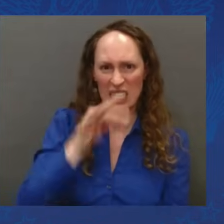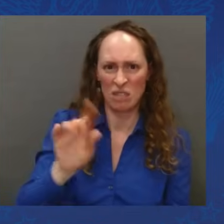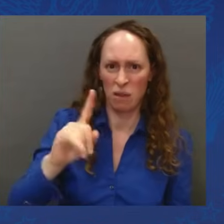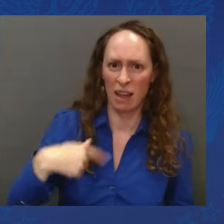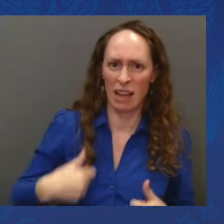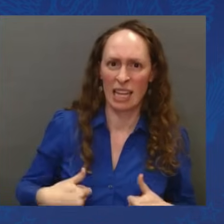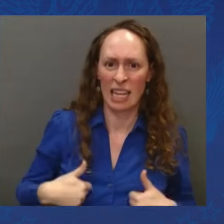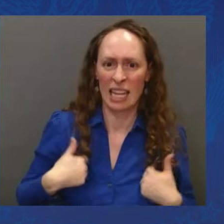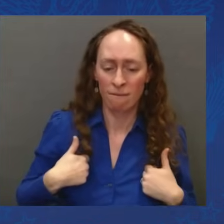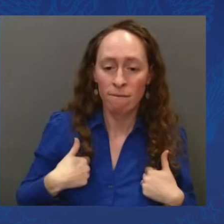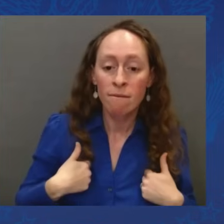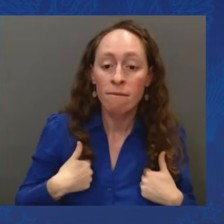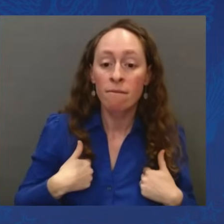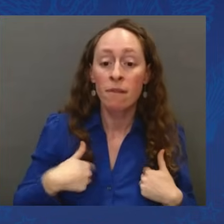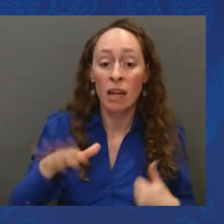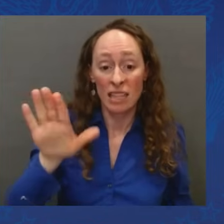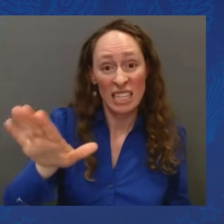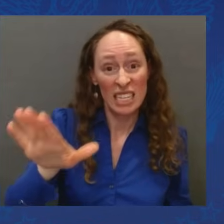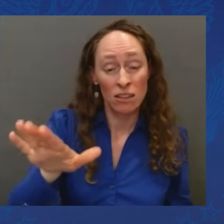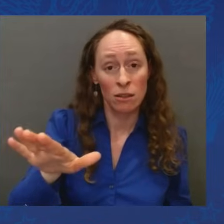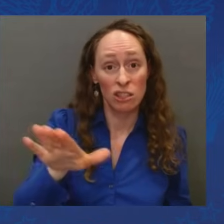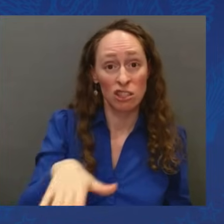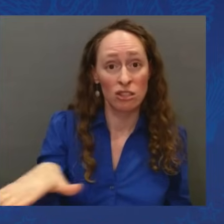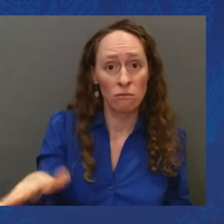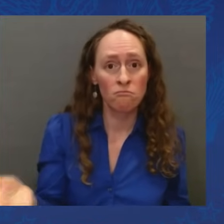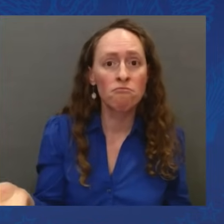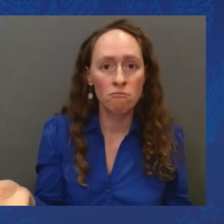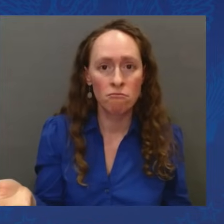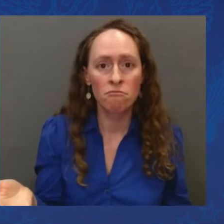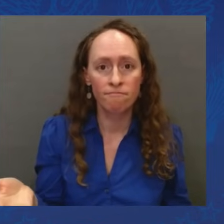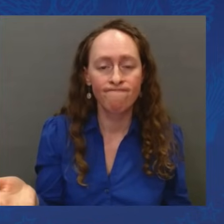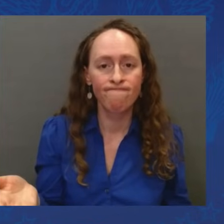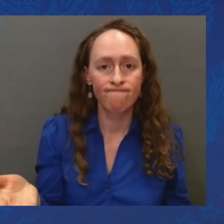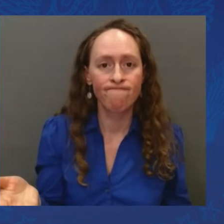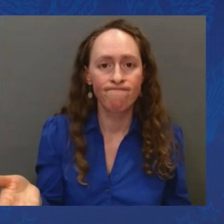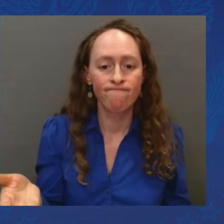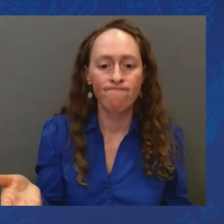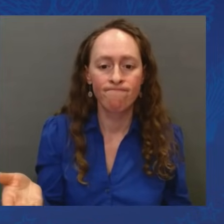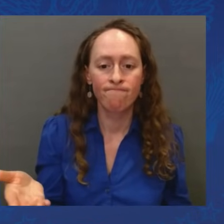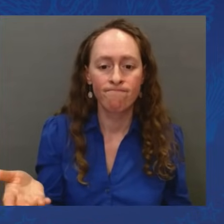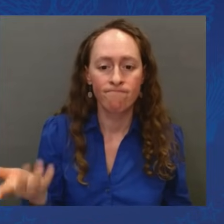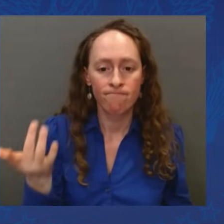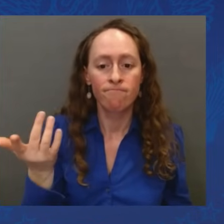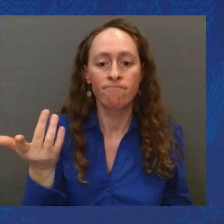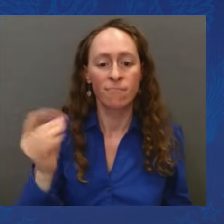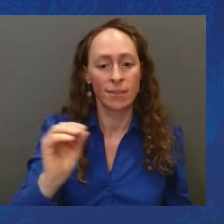whether the young man did or not -- inserted, in a drug he was taking, fentanyl.